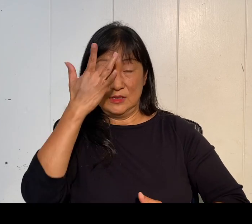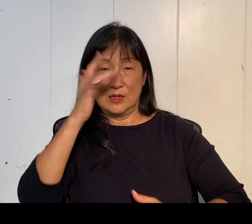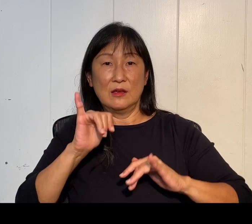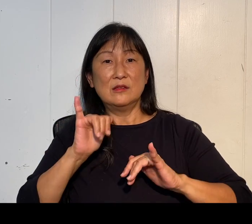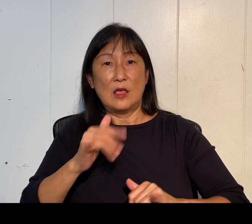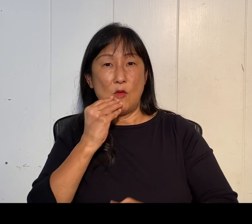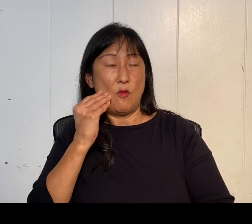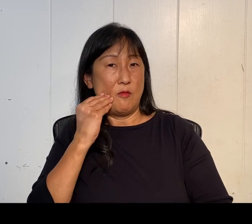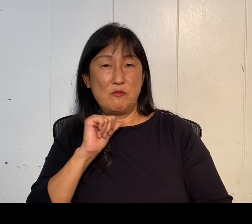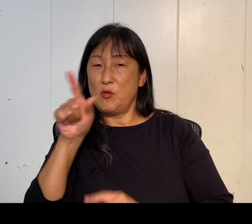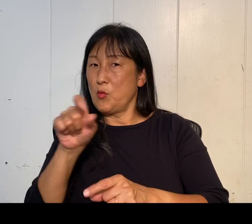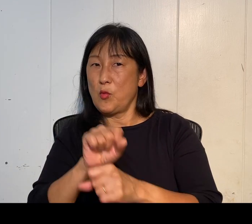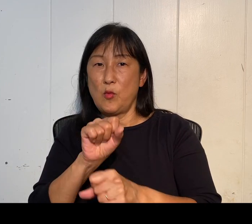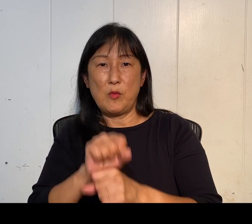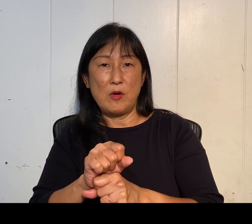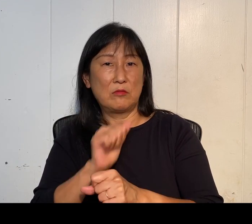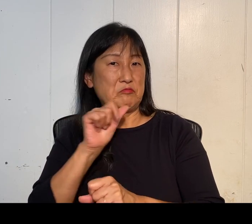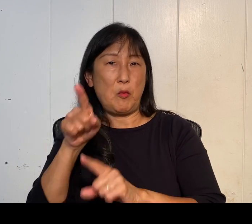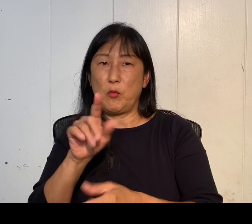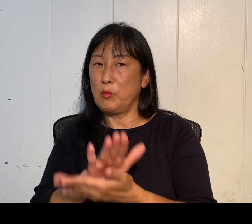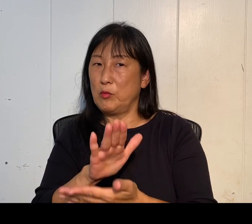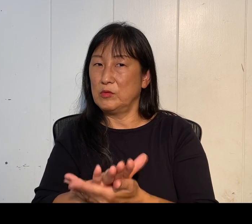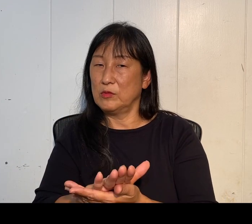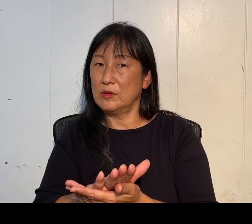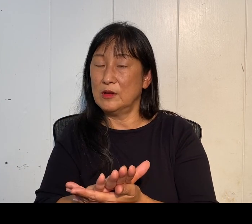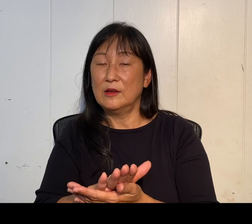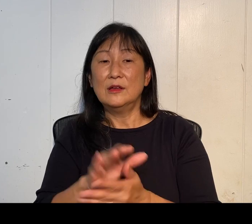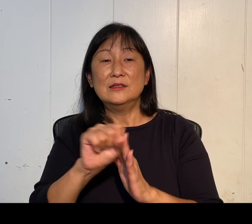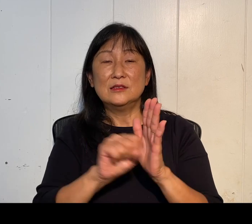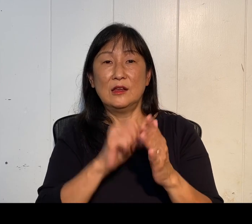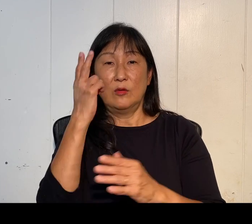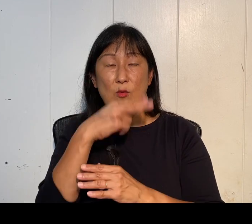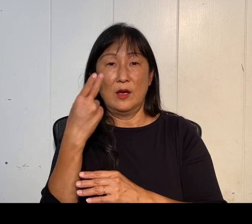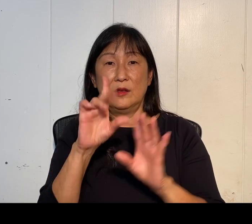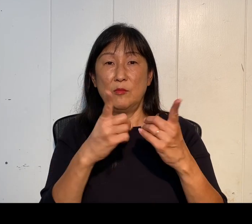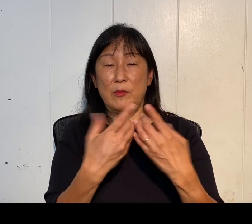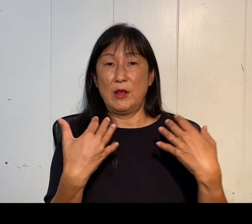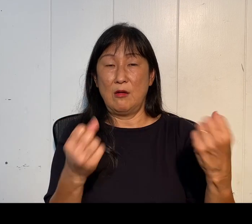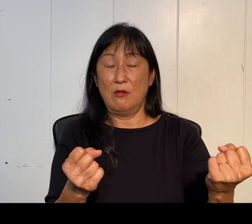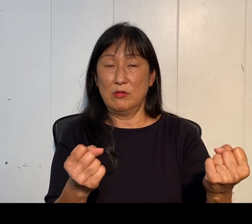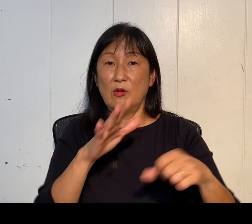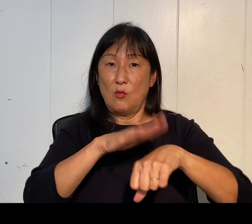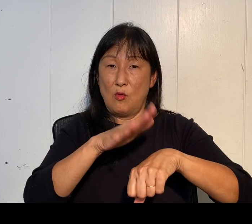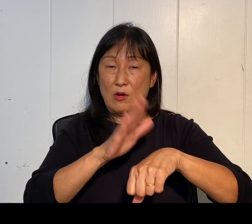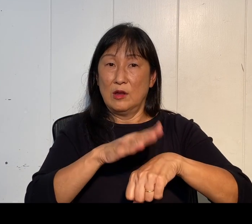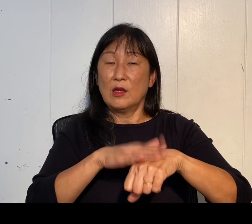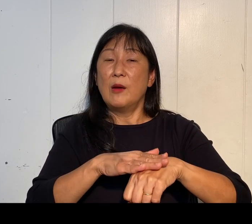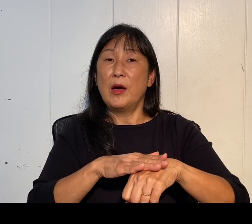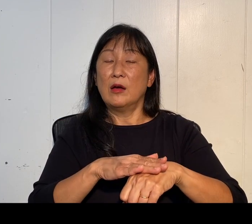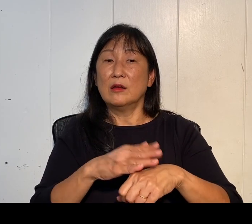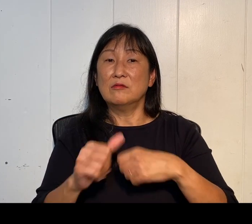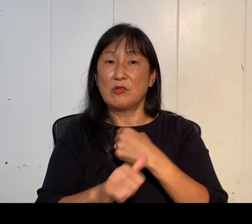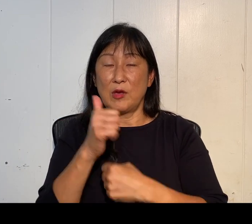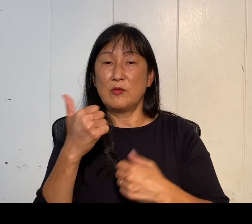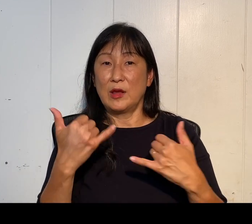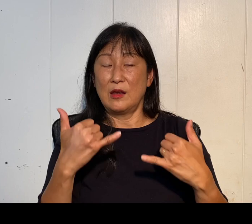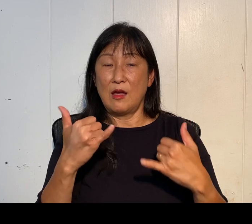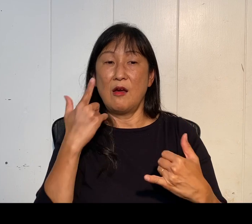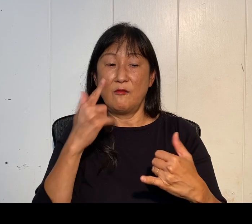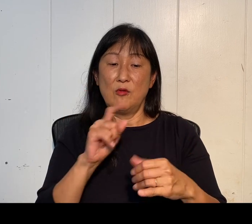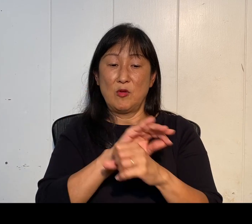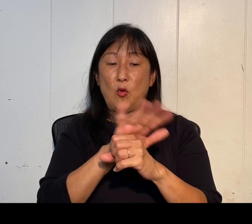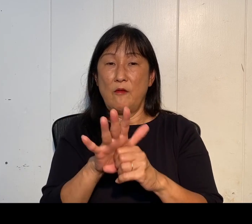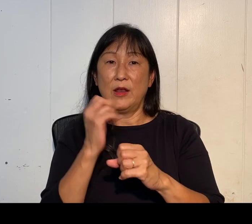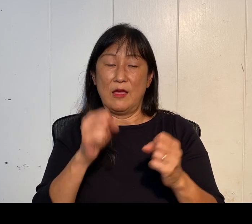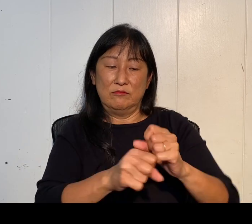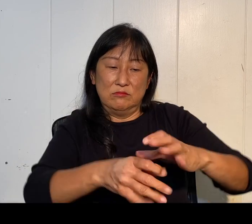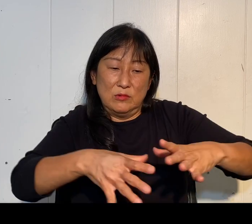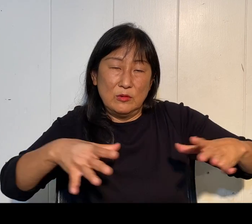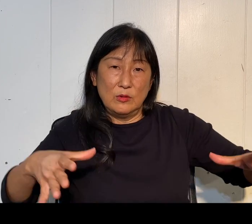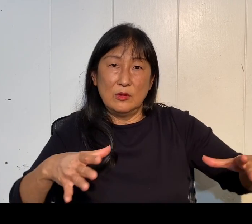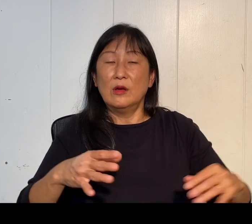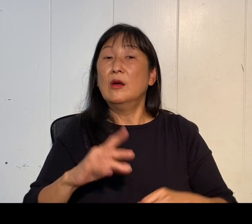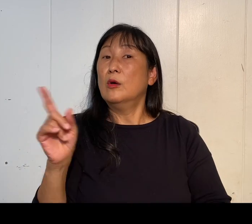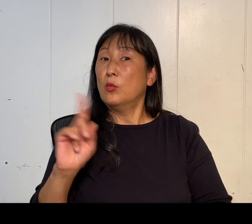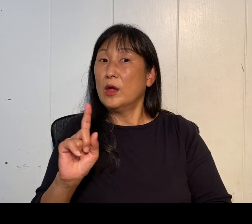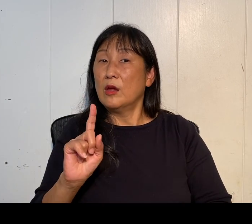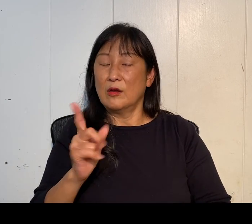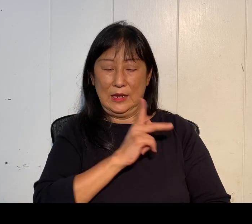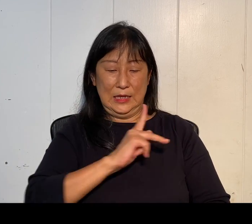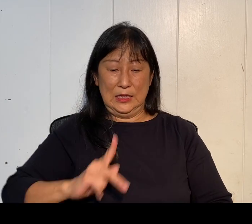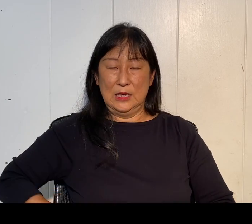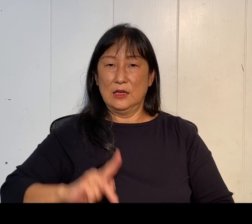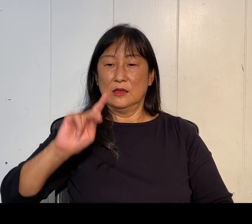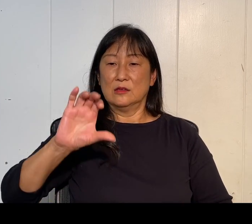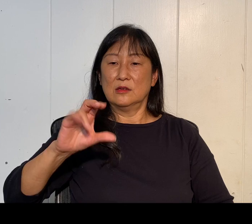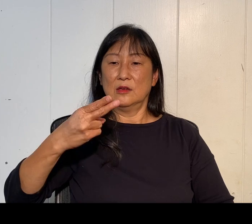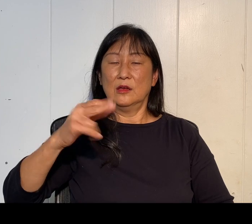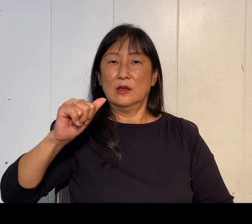The State Department of Health is warning Kauai residents about an imminent health threat posted by a large cluster of COVID-19 cases at the King’s Chapel in Nawiliwili. King’s Chapel